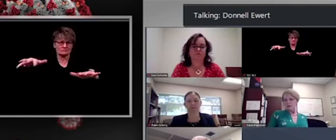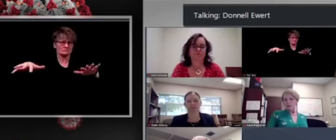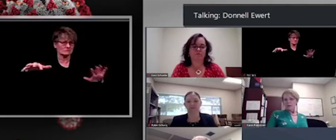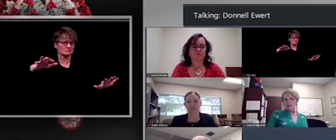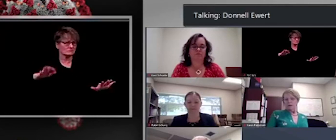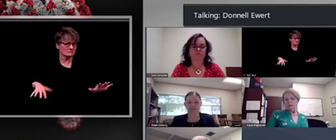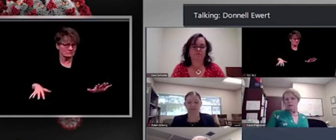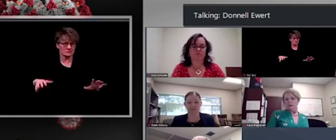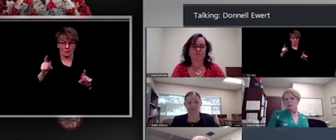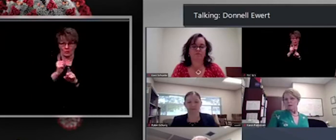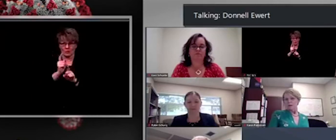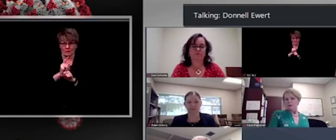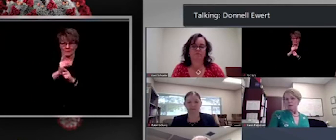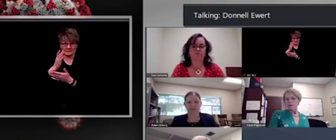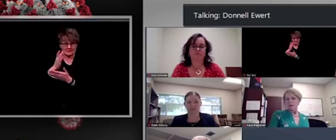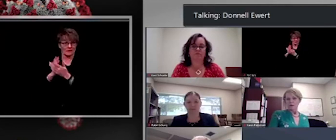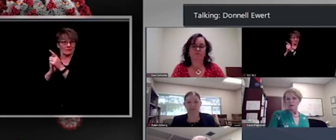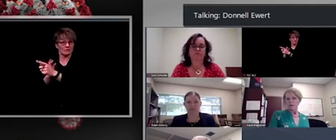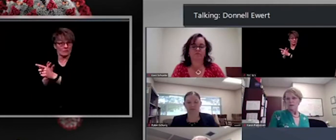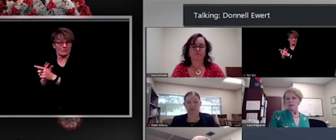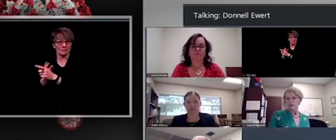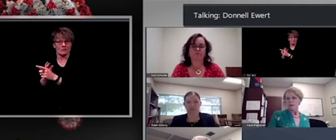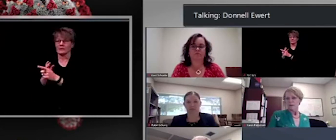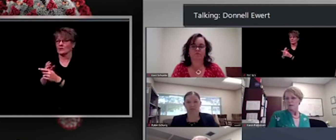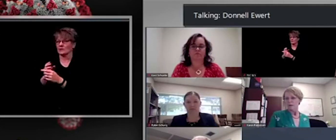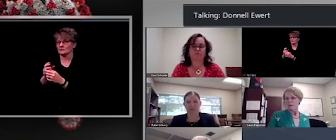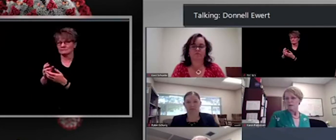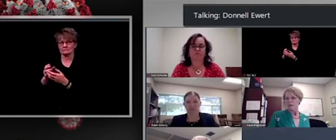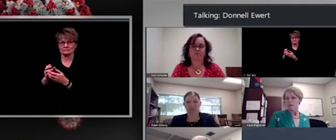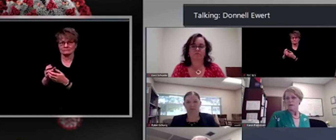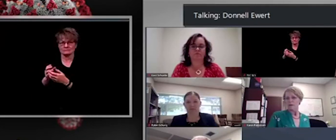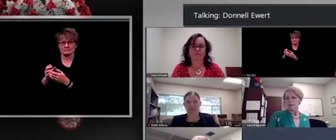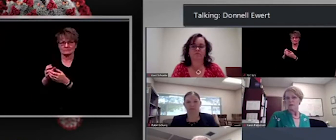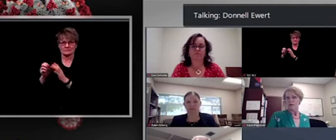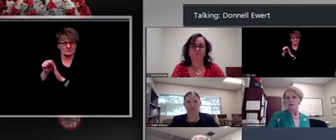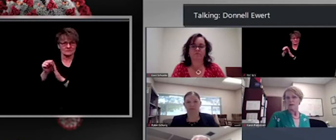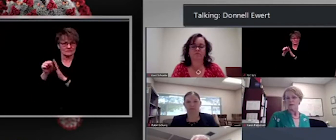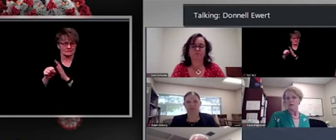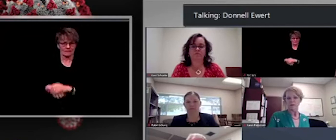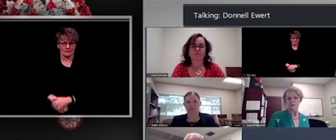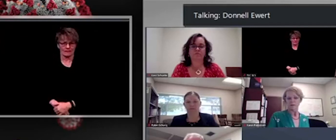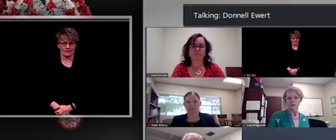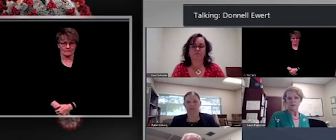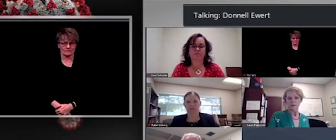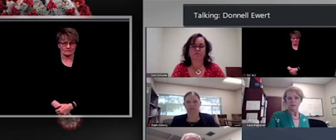Sometimes other states get mentioned in some of our board meetings, as places that we should